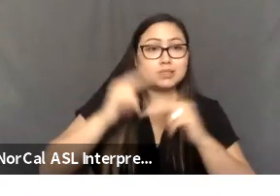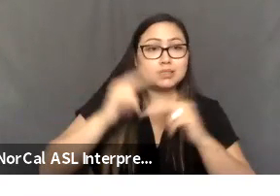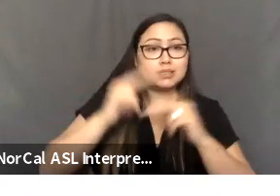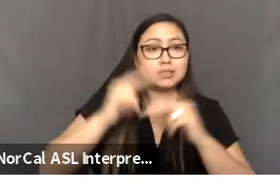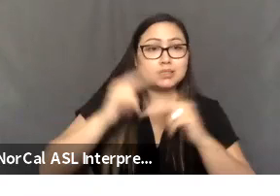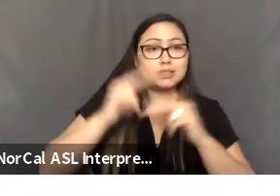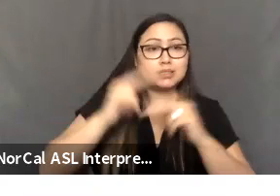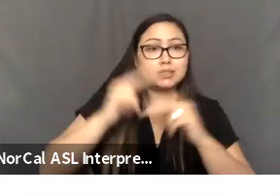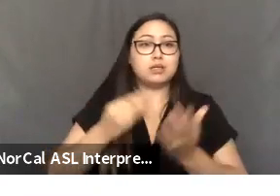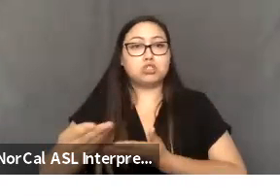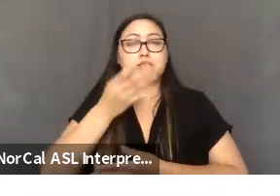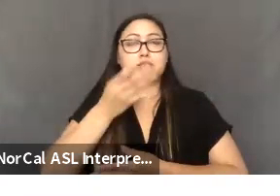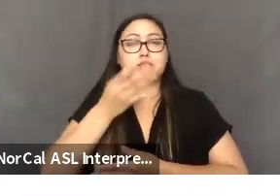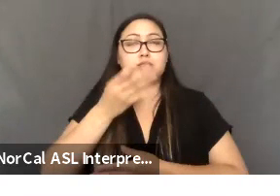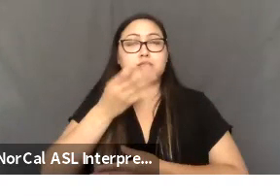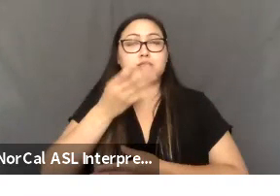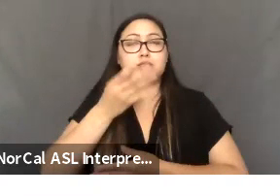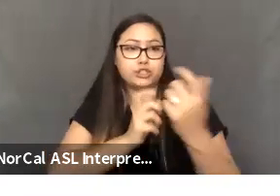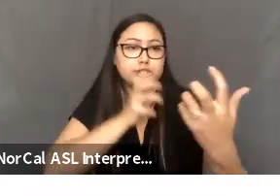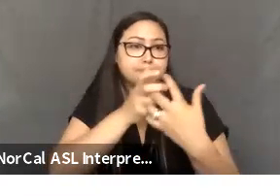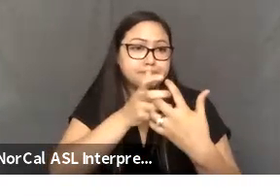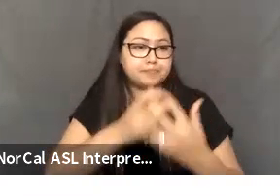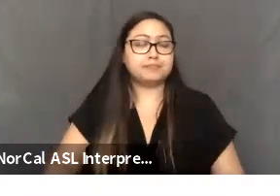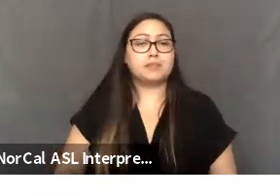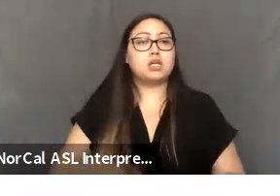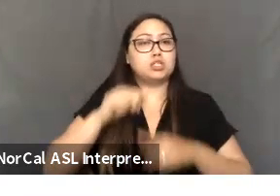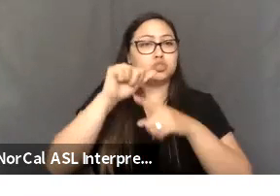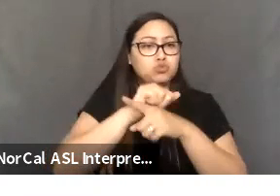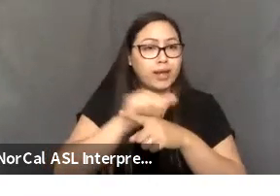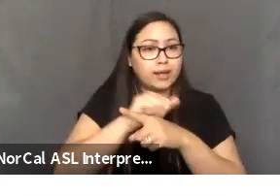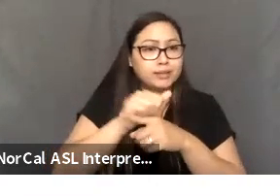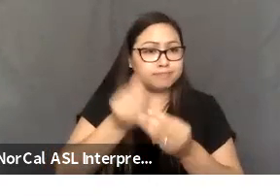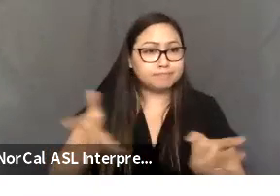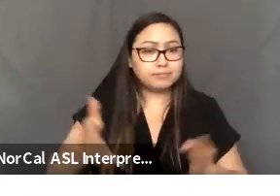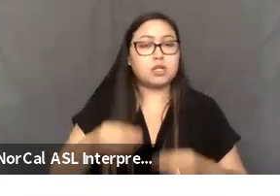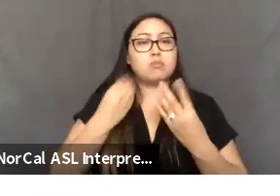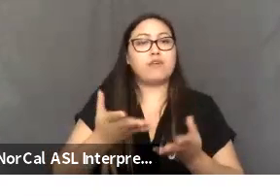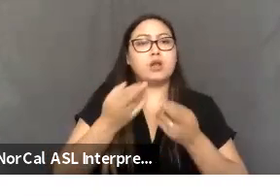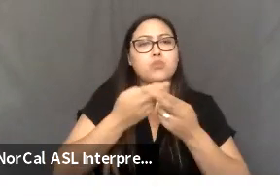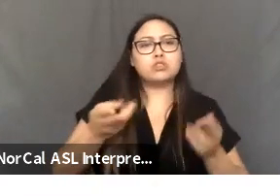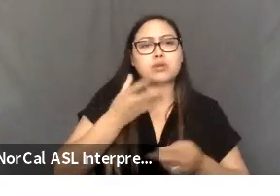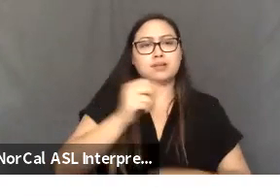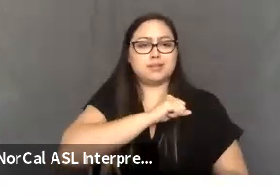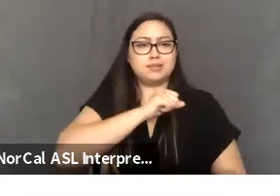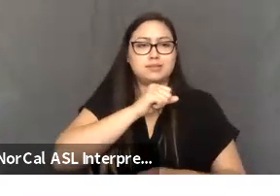trainings with staff and clinicians. Providing resources and advice to staff and providers.